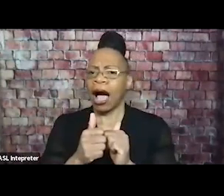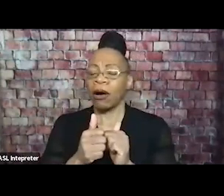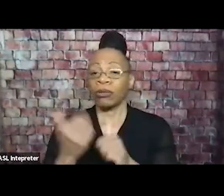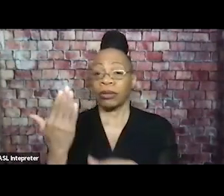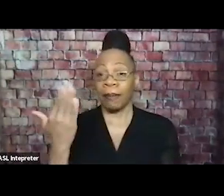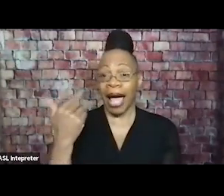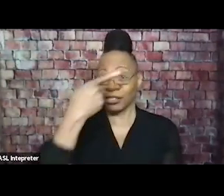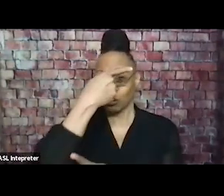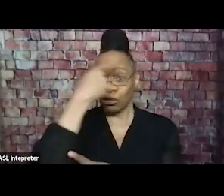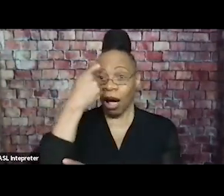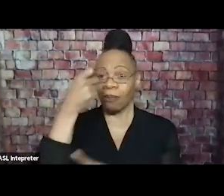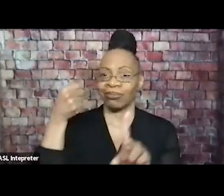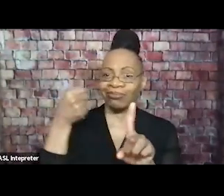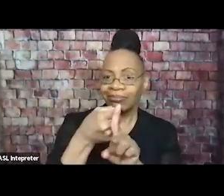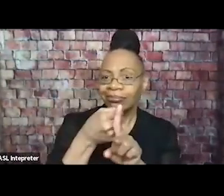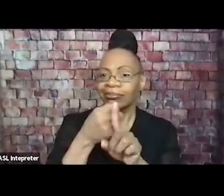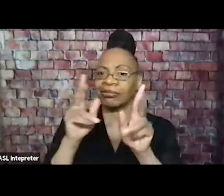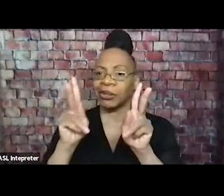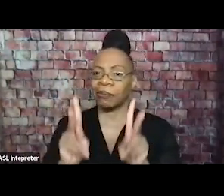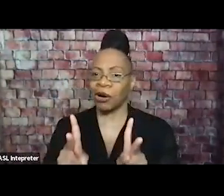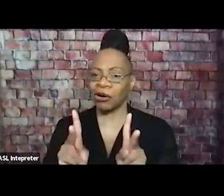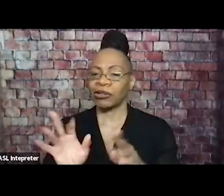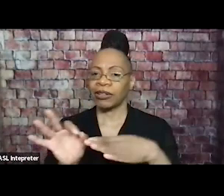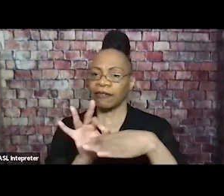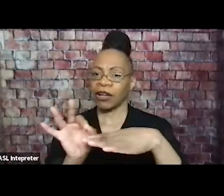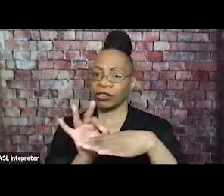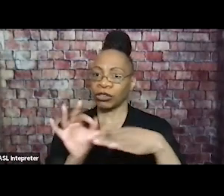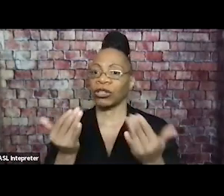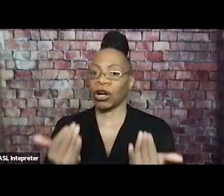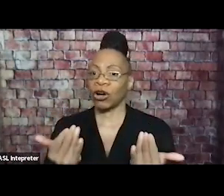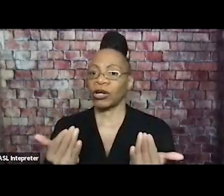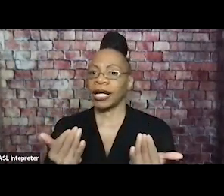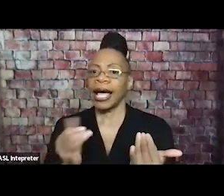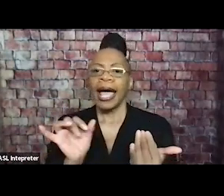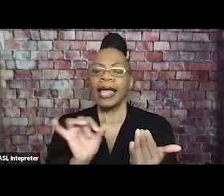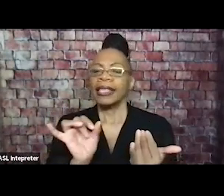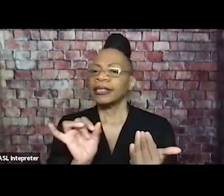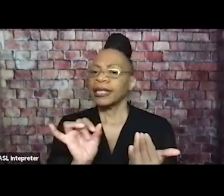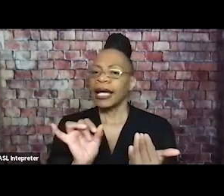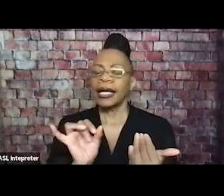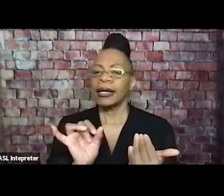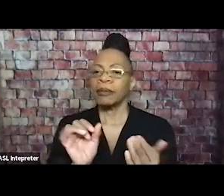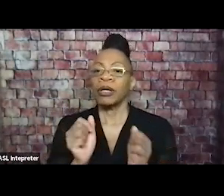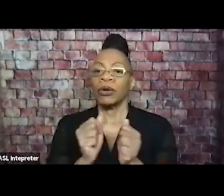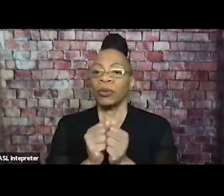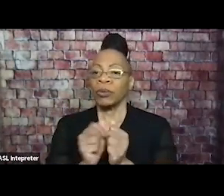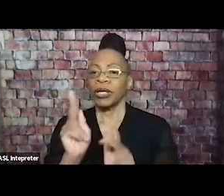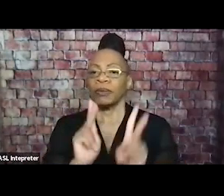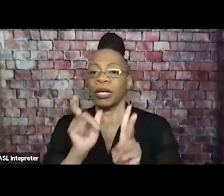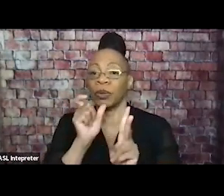have impacted the way that they function currently. And we would do the same thing for individuals that are incarcerated.